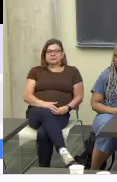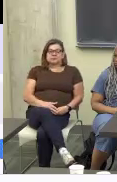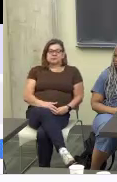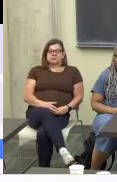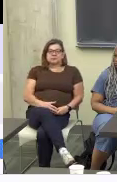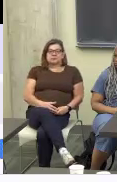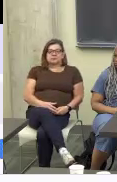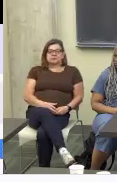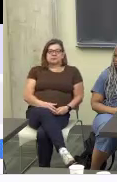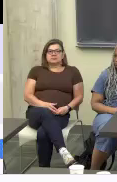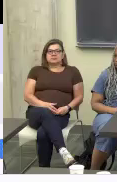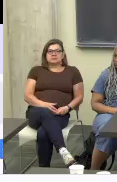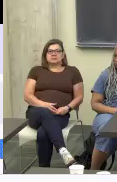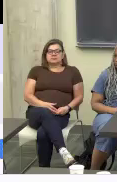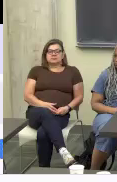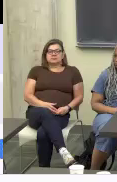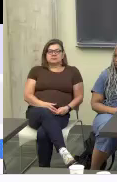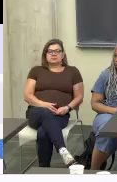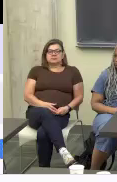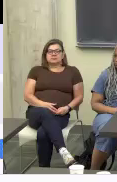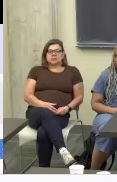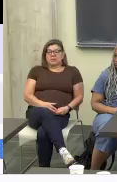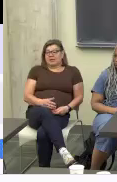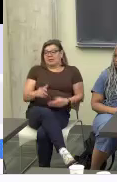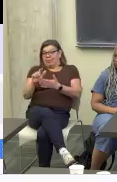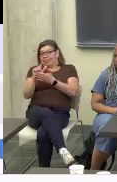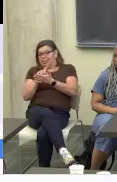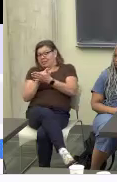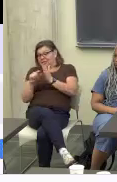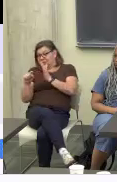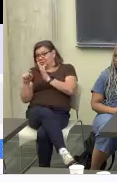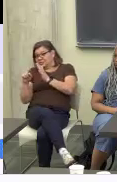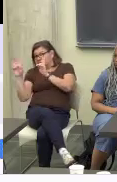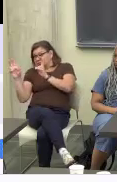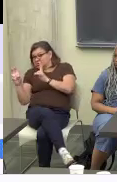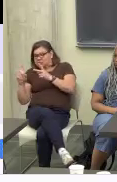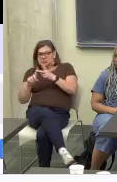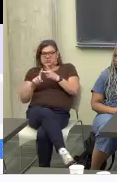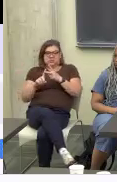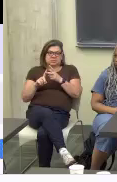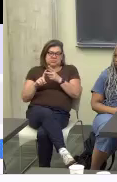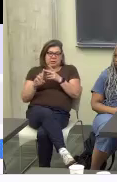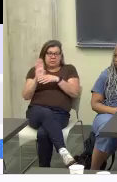ramifications and even business ramifications. Who's out there in these organizations who's